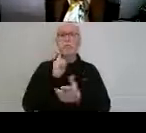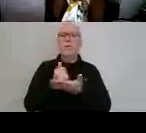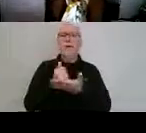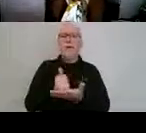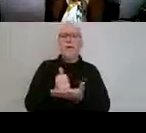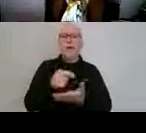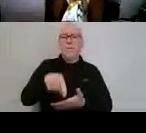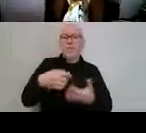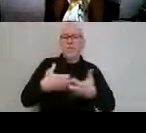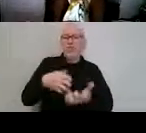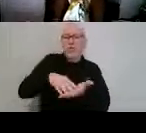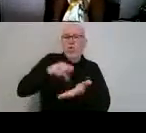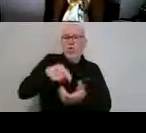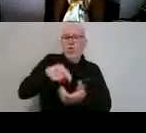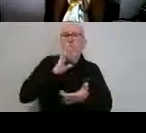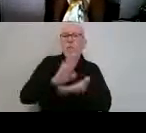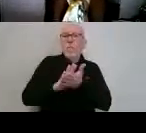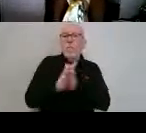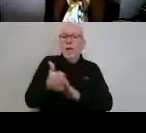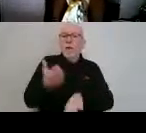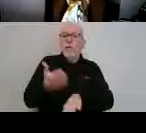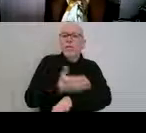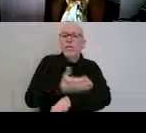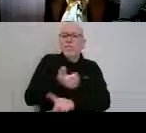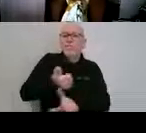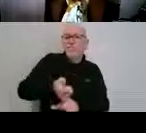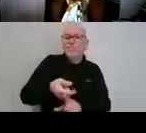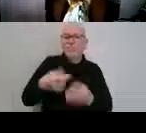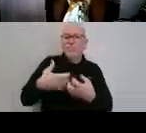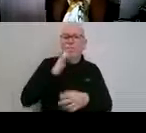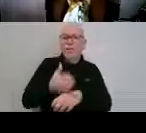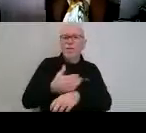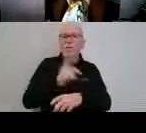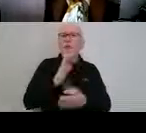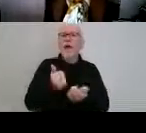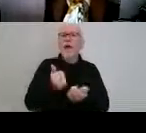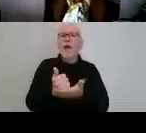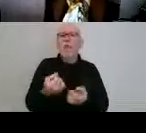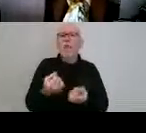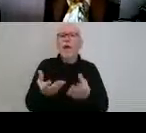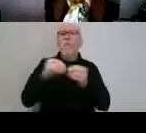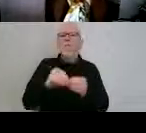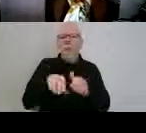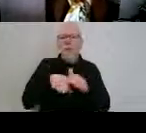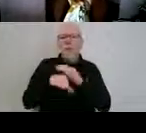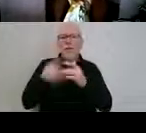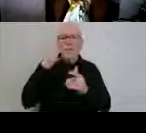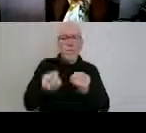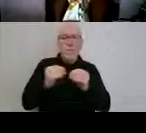and become better at doing this type of work which can help to provide more access to more people eventually.